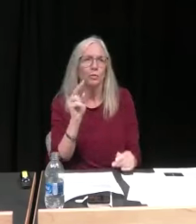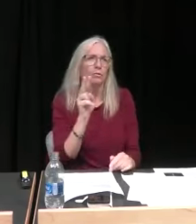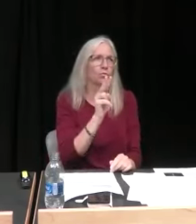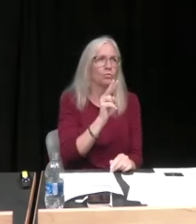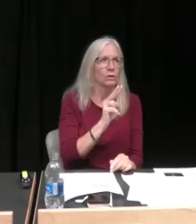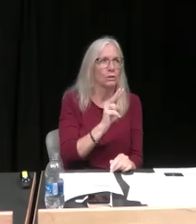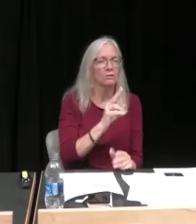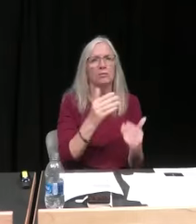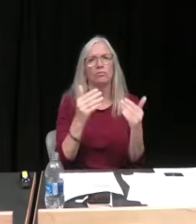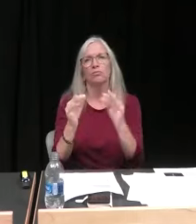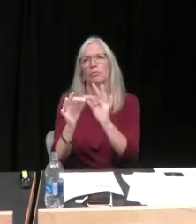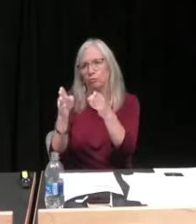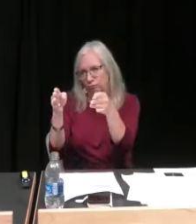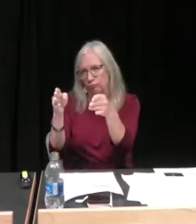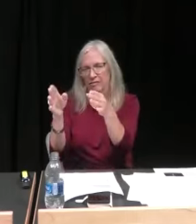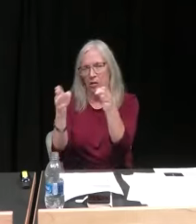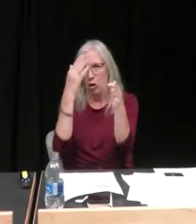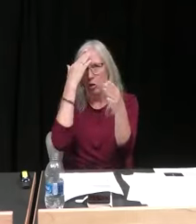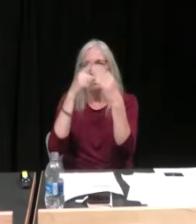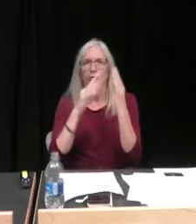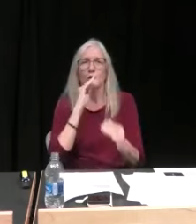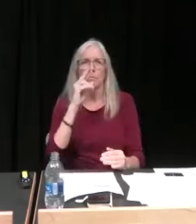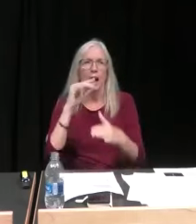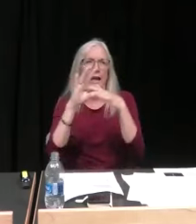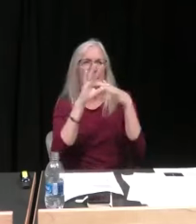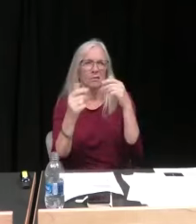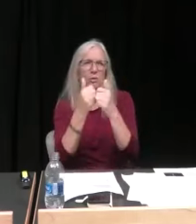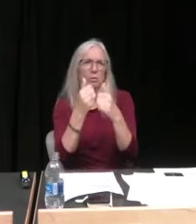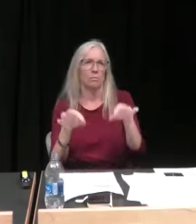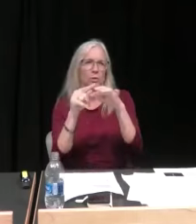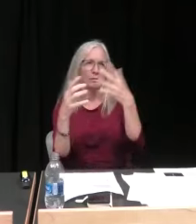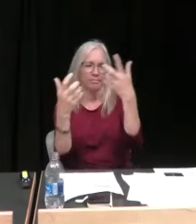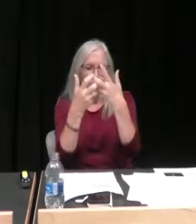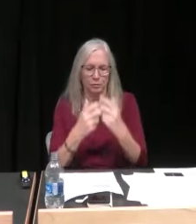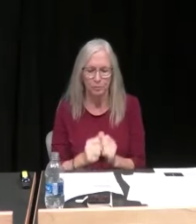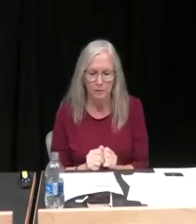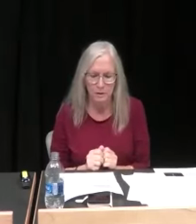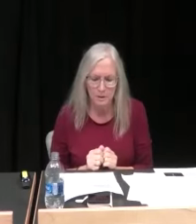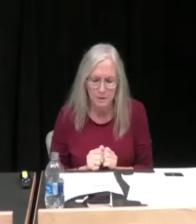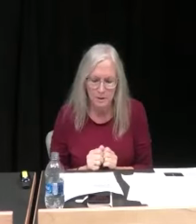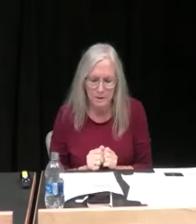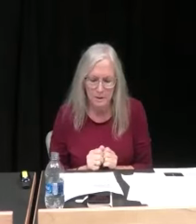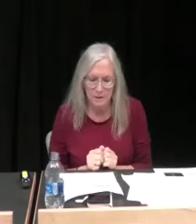you know people who prefer to process information visually too having a few second pause to take in